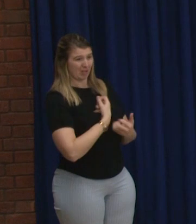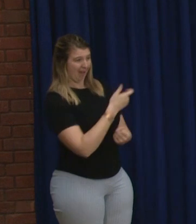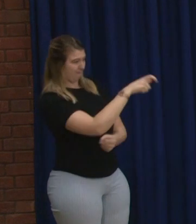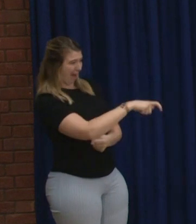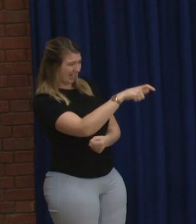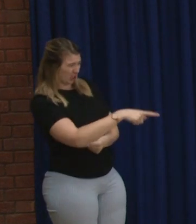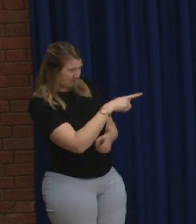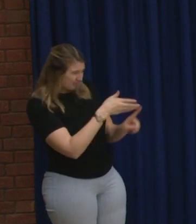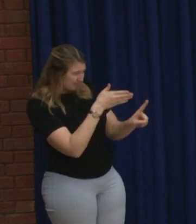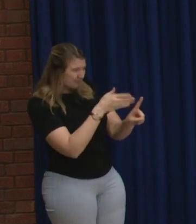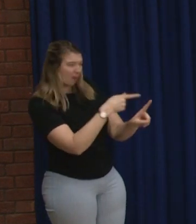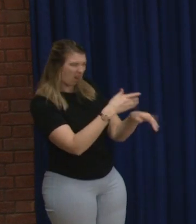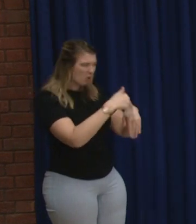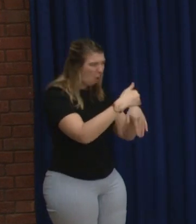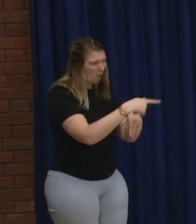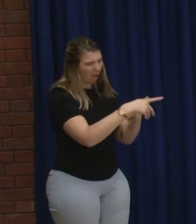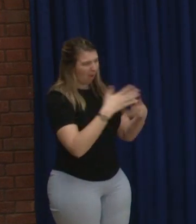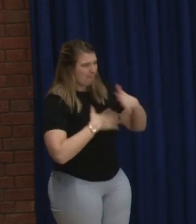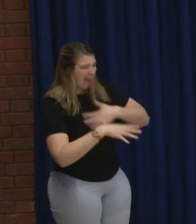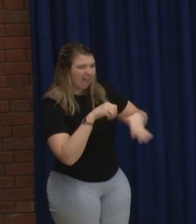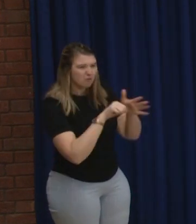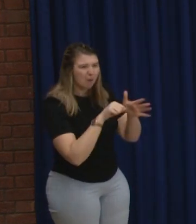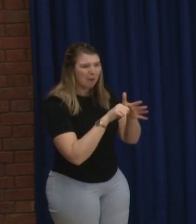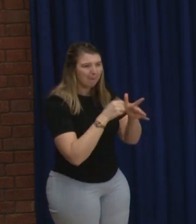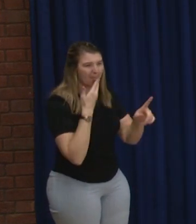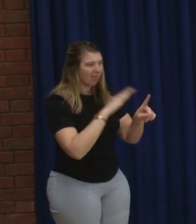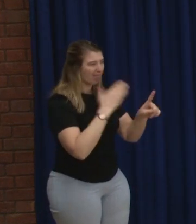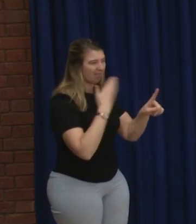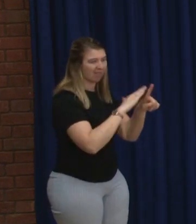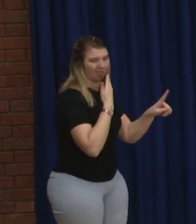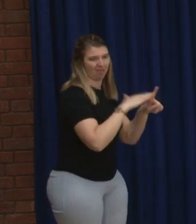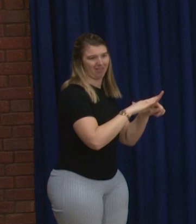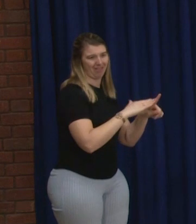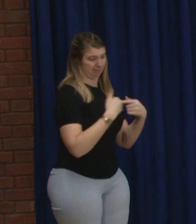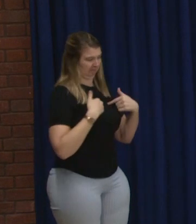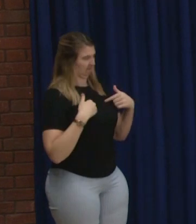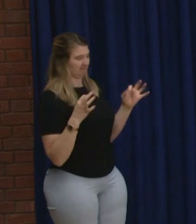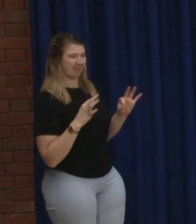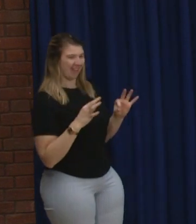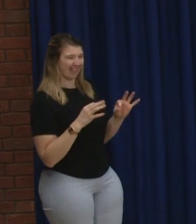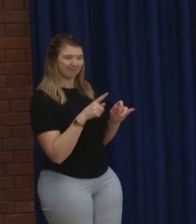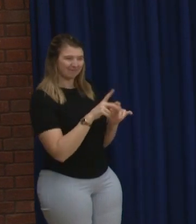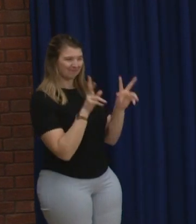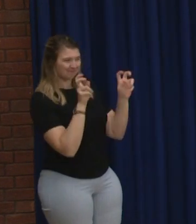have behaviour problems; you see these stigmas around ADHD, these misconceptions? They're there